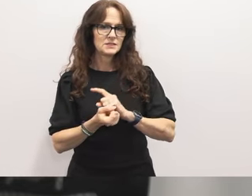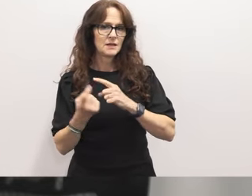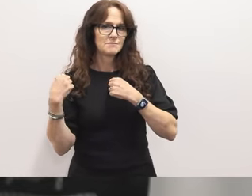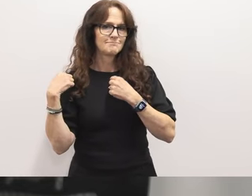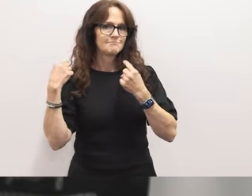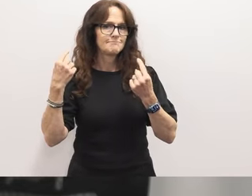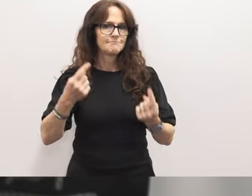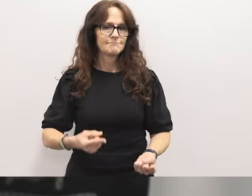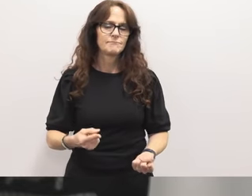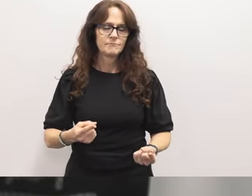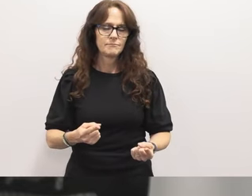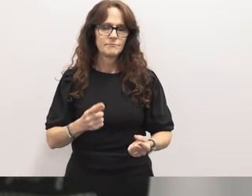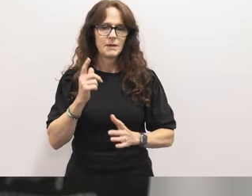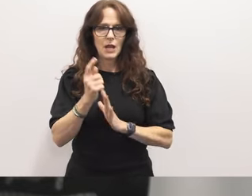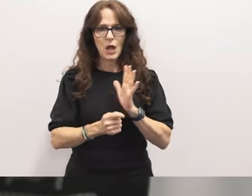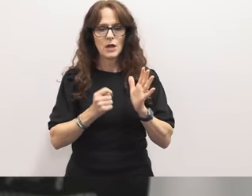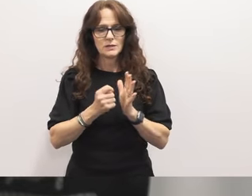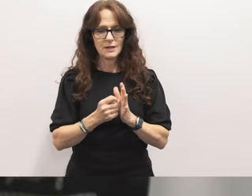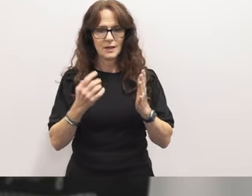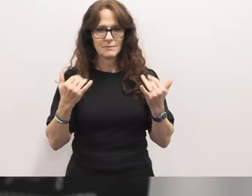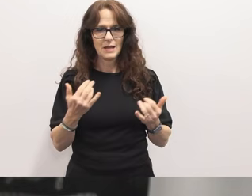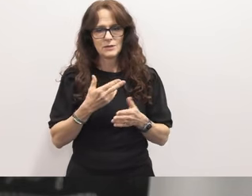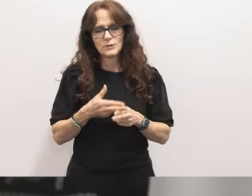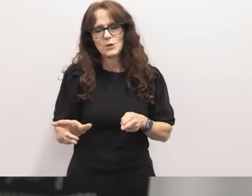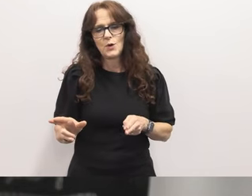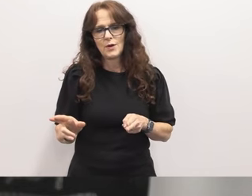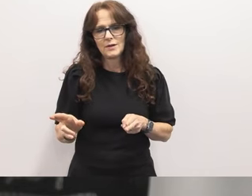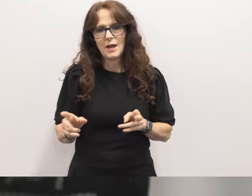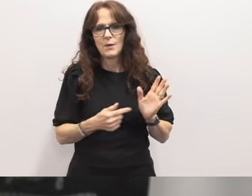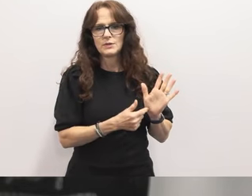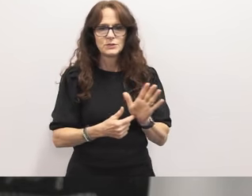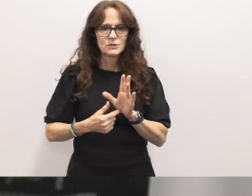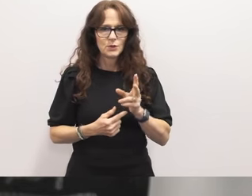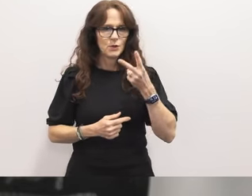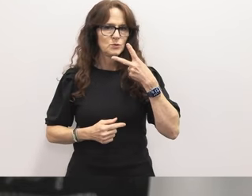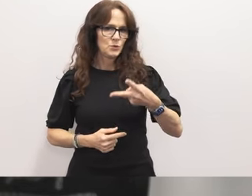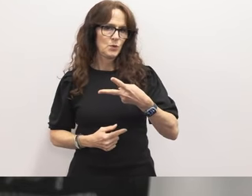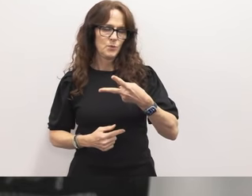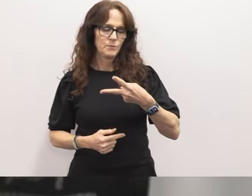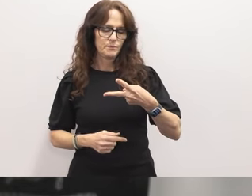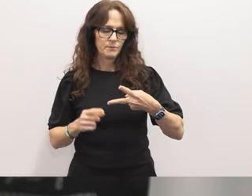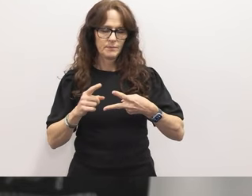But in our time together, because it's so short, I just wanna highlight too our interventions